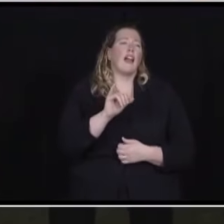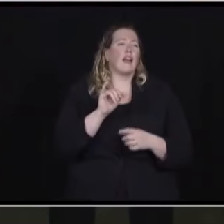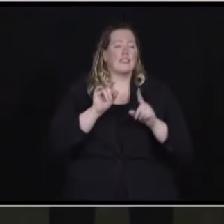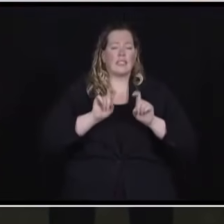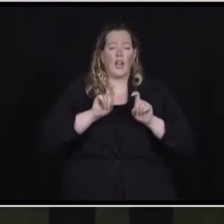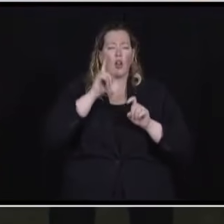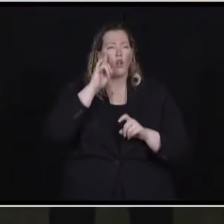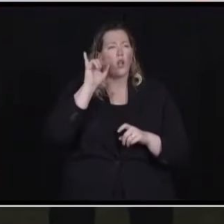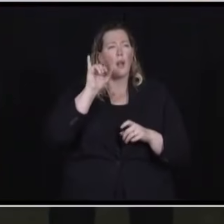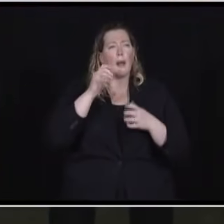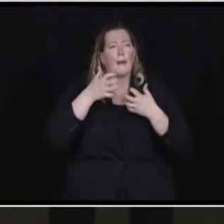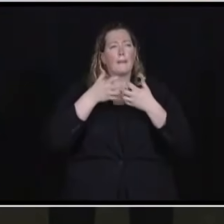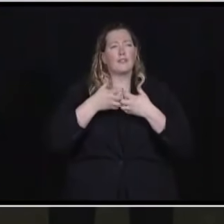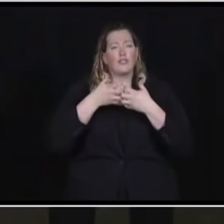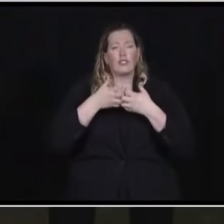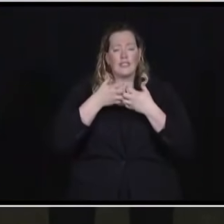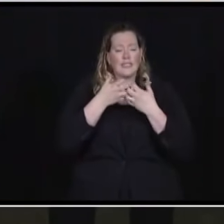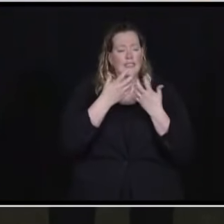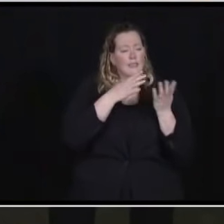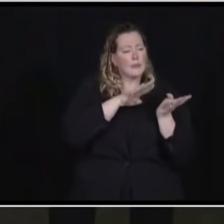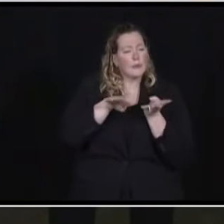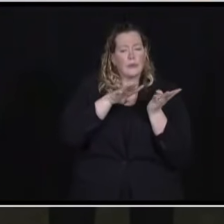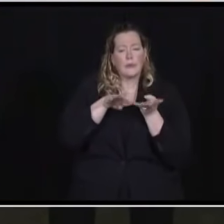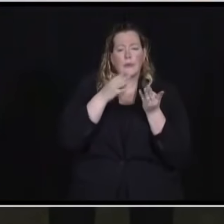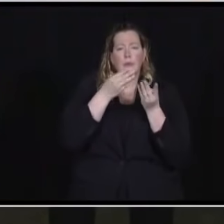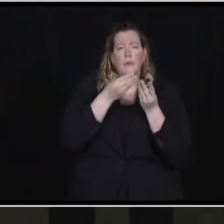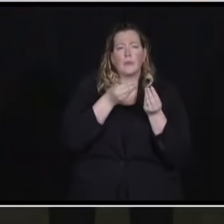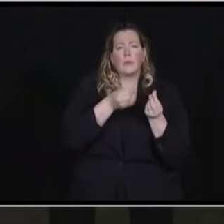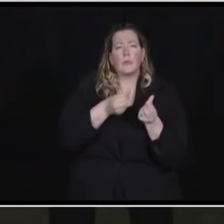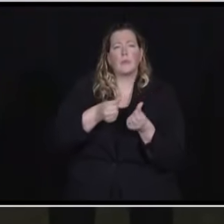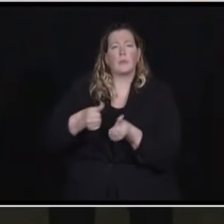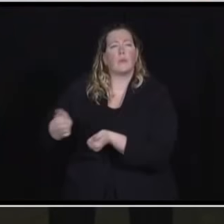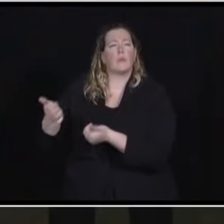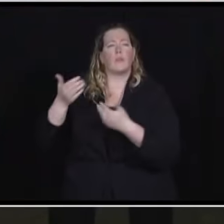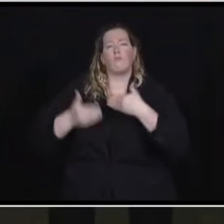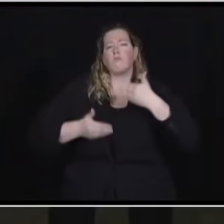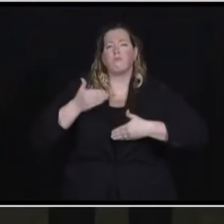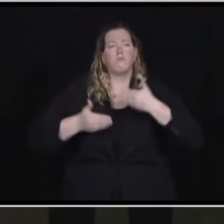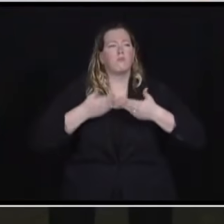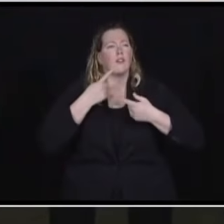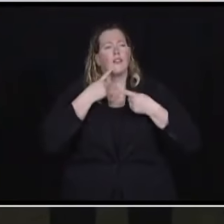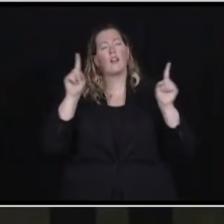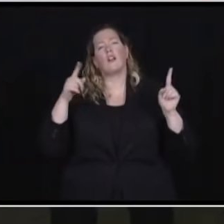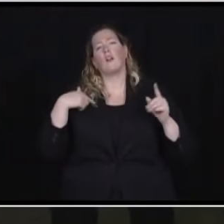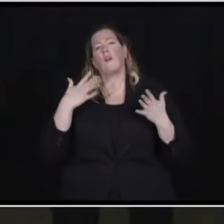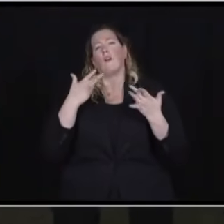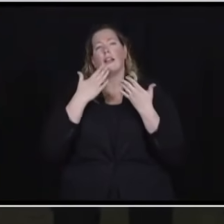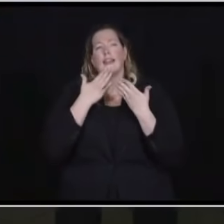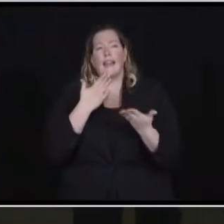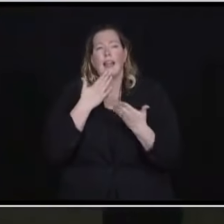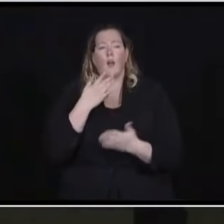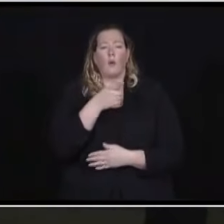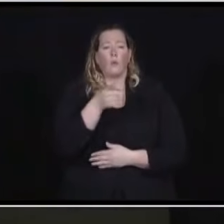it many times, they are running like a well oiled machine. The testing folks, I want to thank Matt